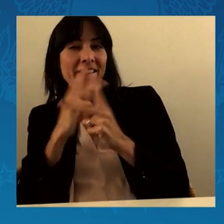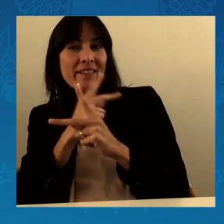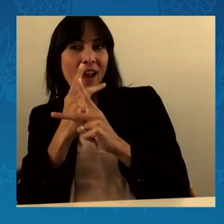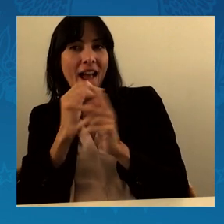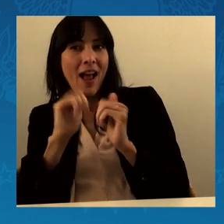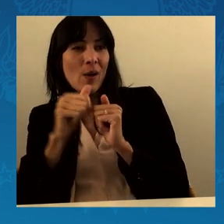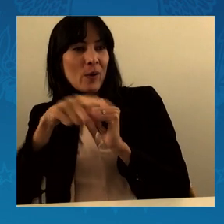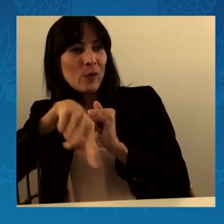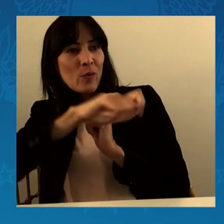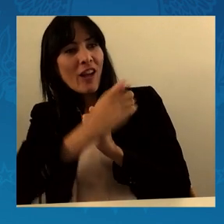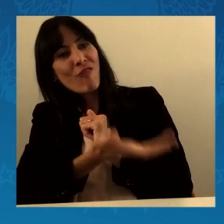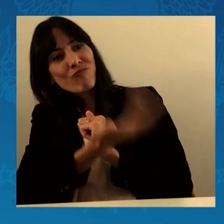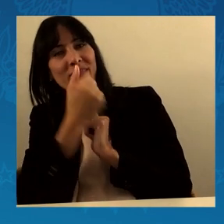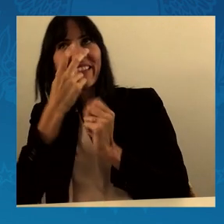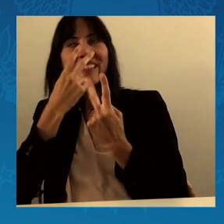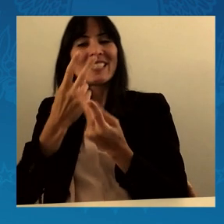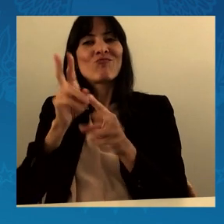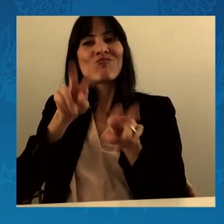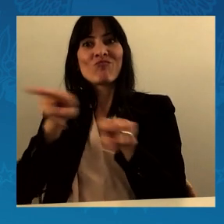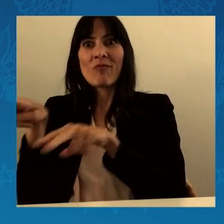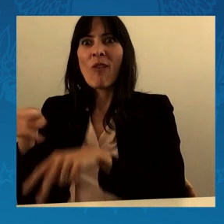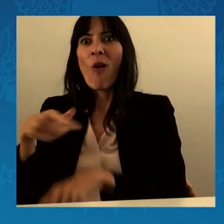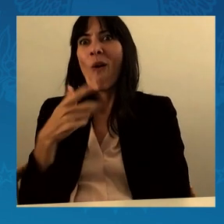So you go there, we'll figure that out.